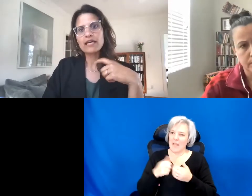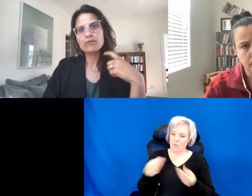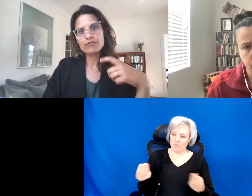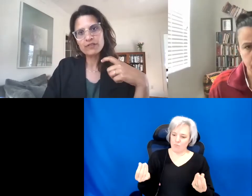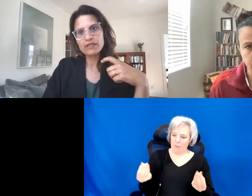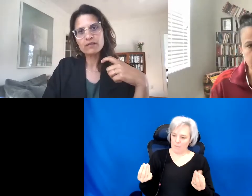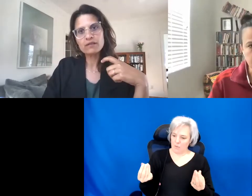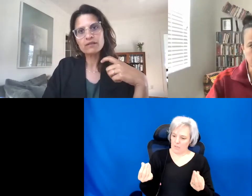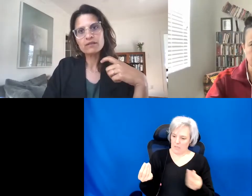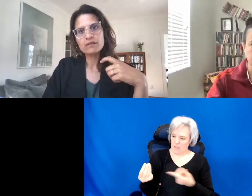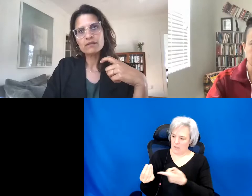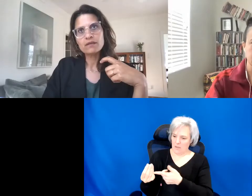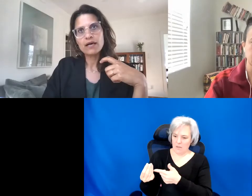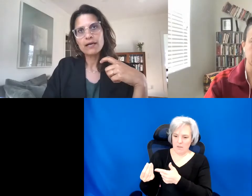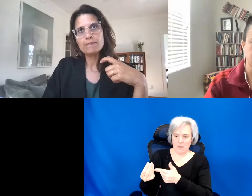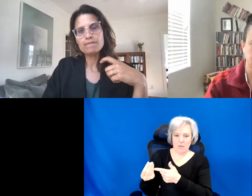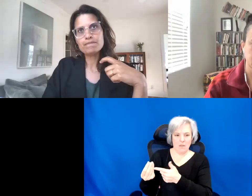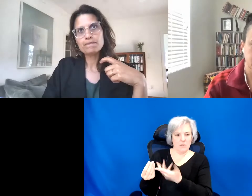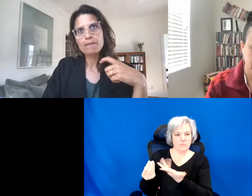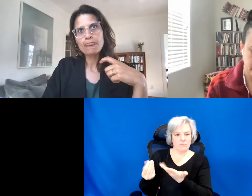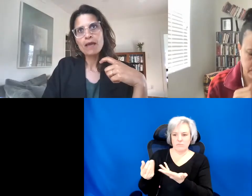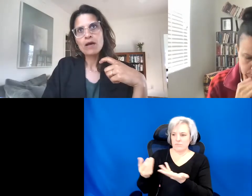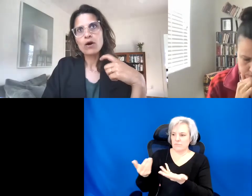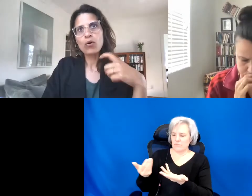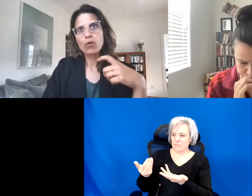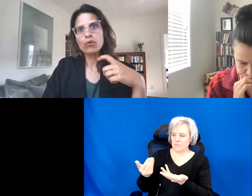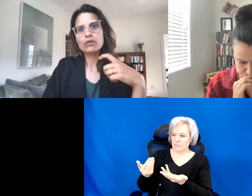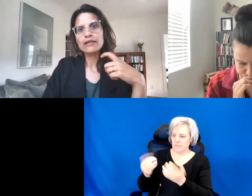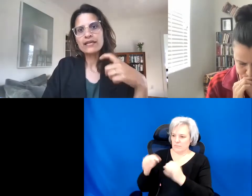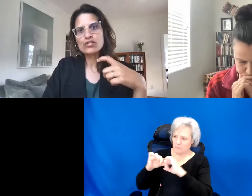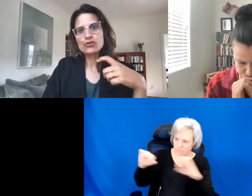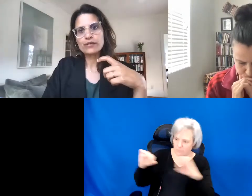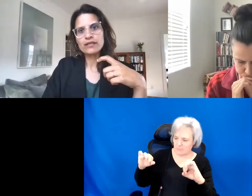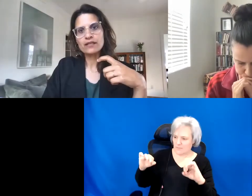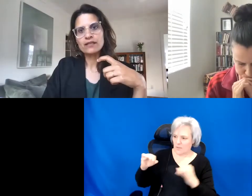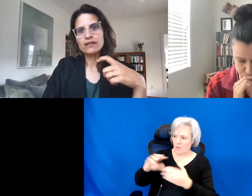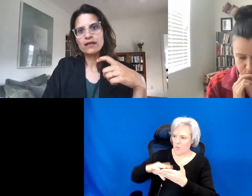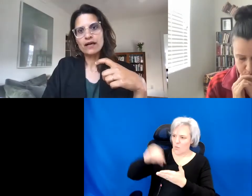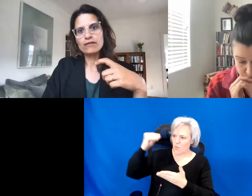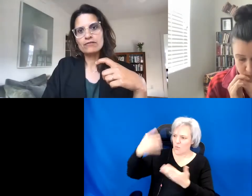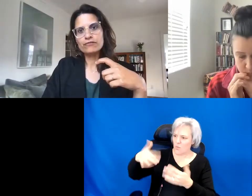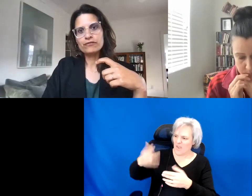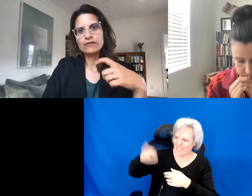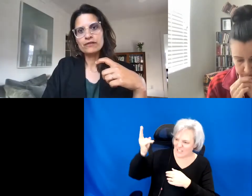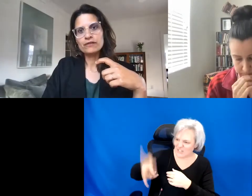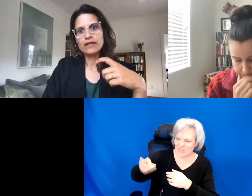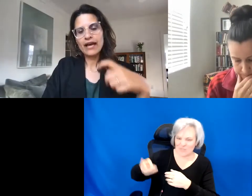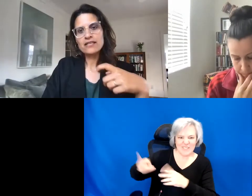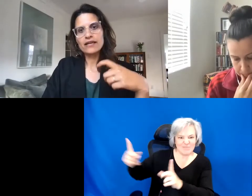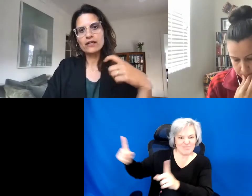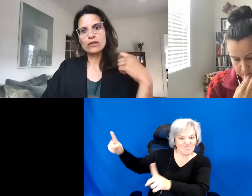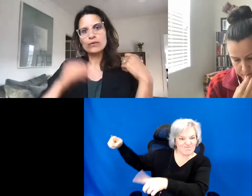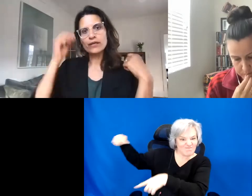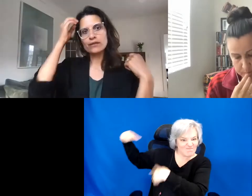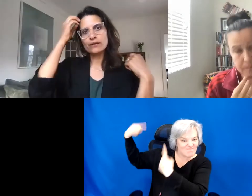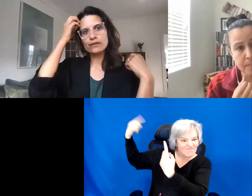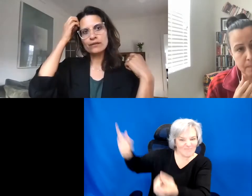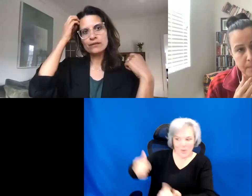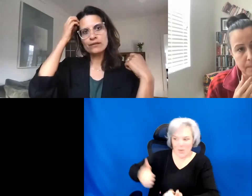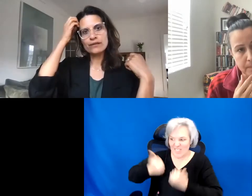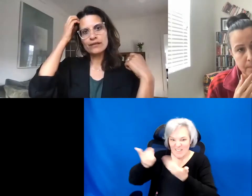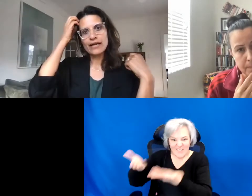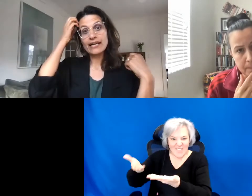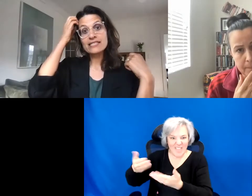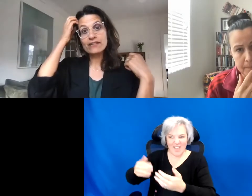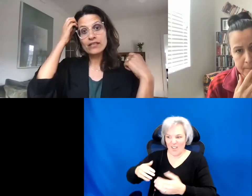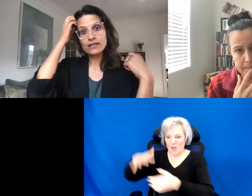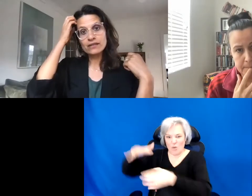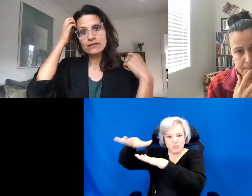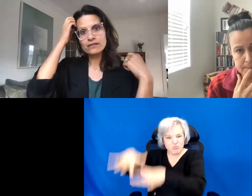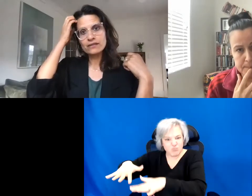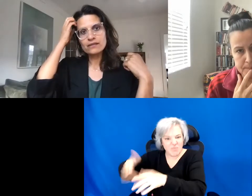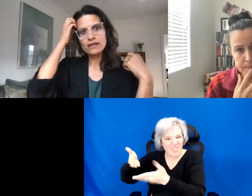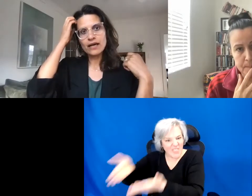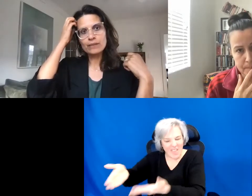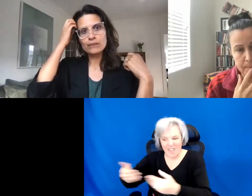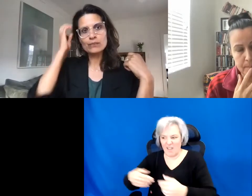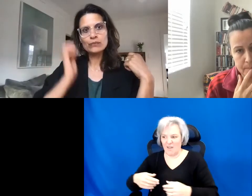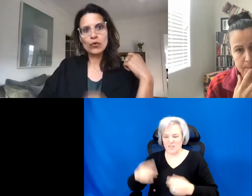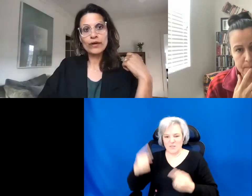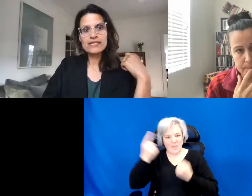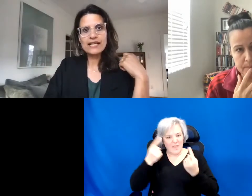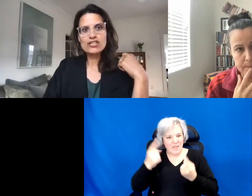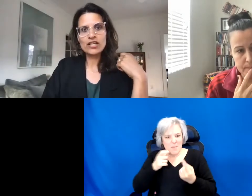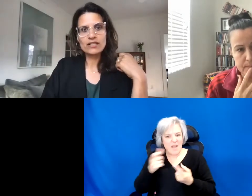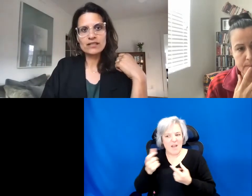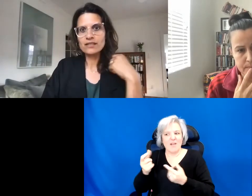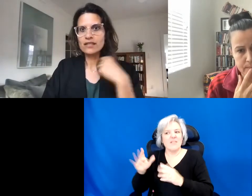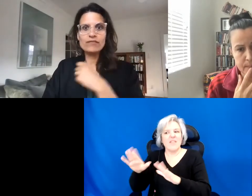can reveal the whole history of anti colonial activity organization.